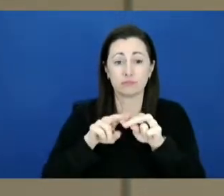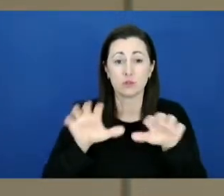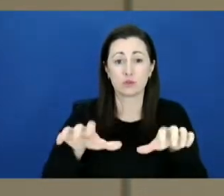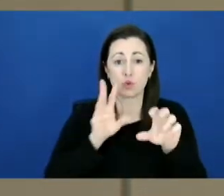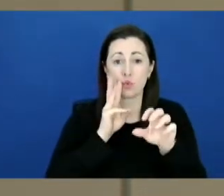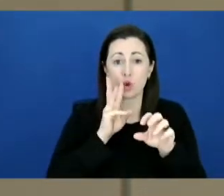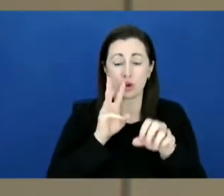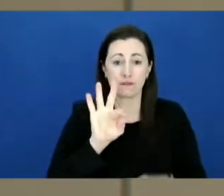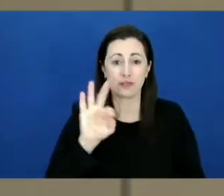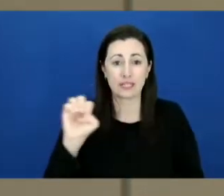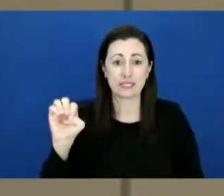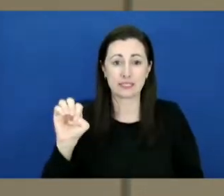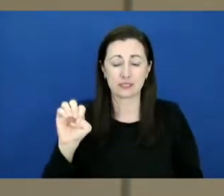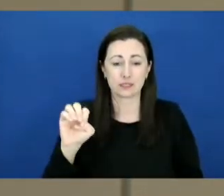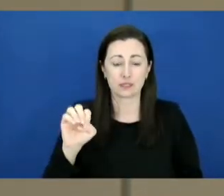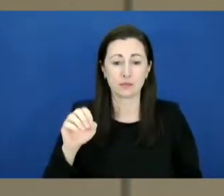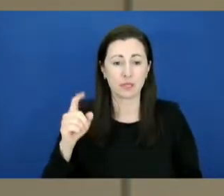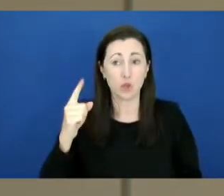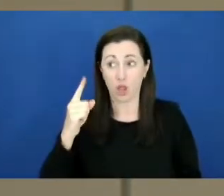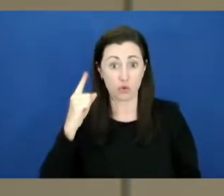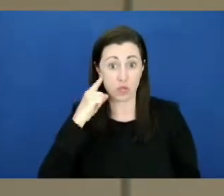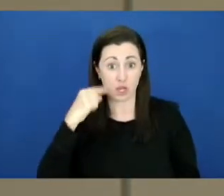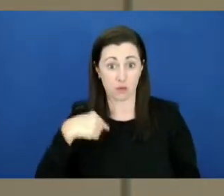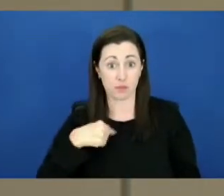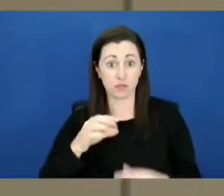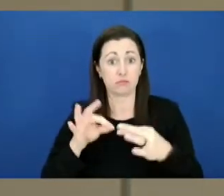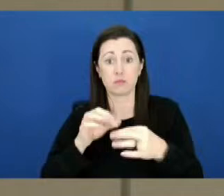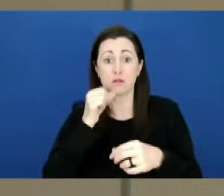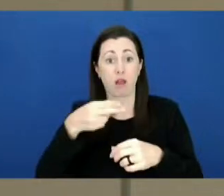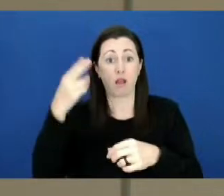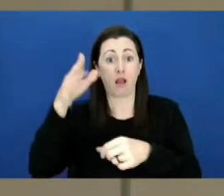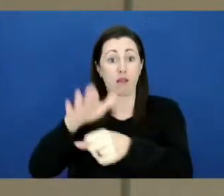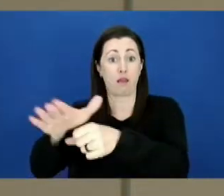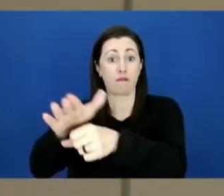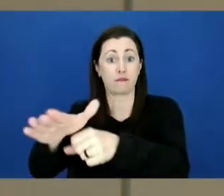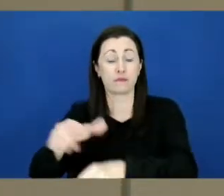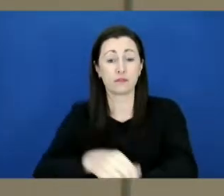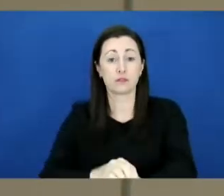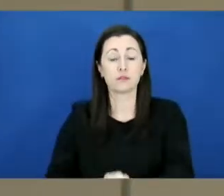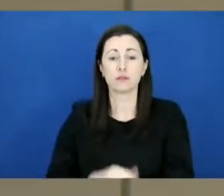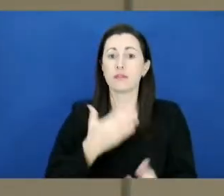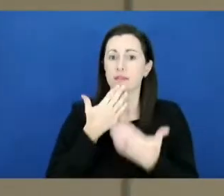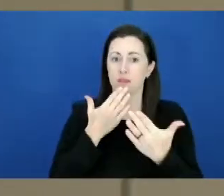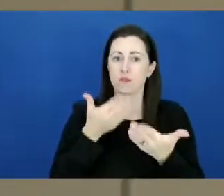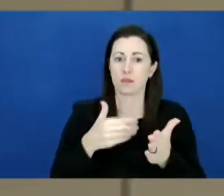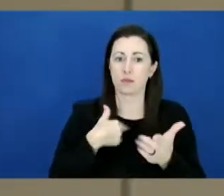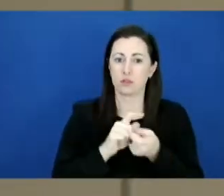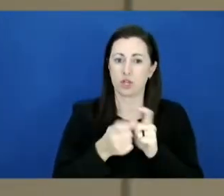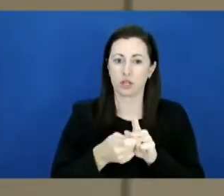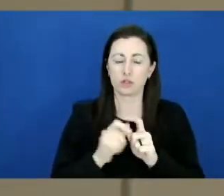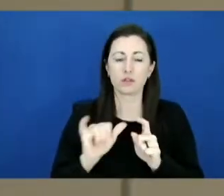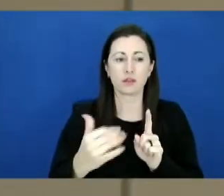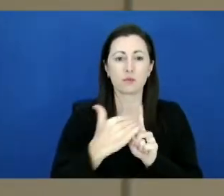CARE DEEPLY ABOUT INCREASING THE STORMWATER FEES, YOU KNOW, YOU HEAR ME SAY THEY'RE NOT HIGH